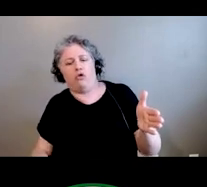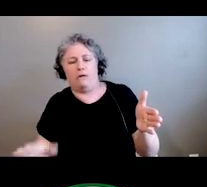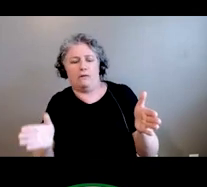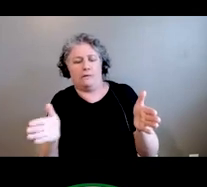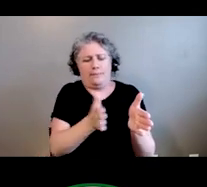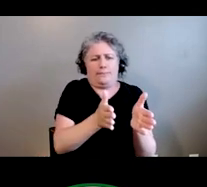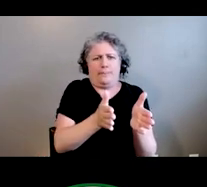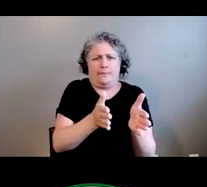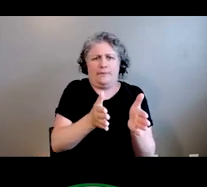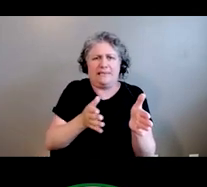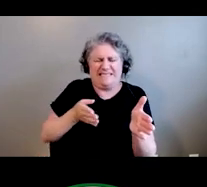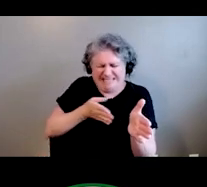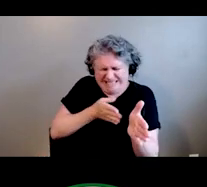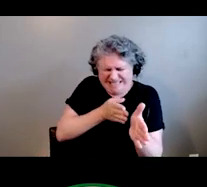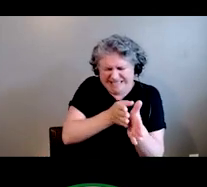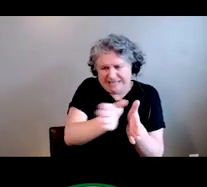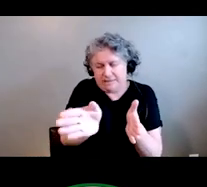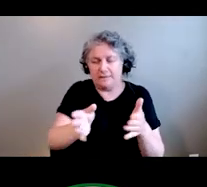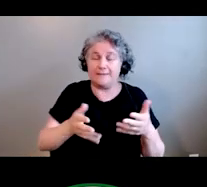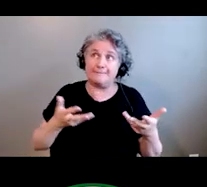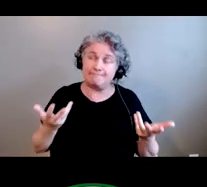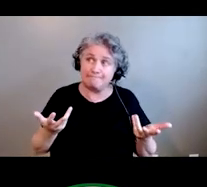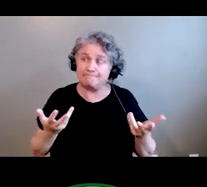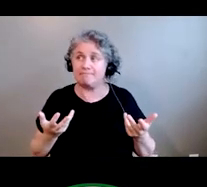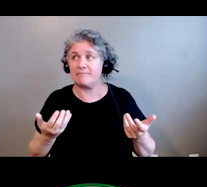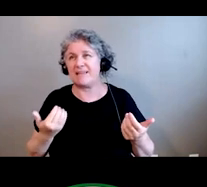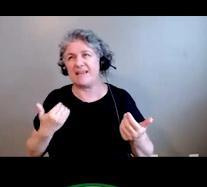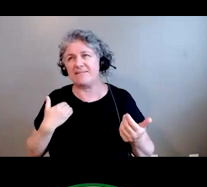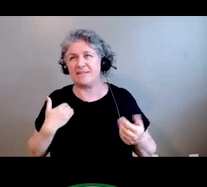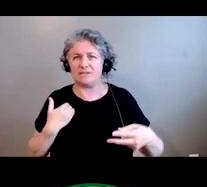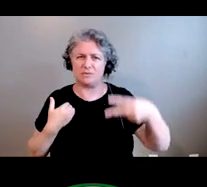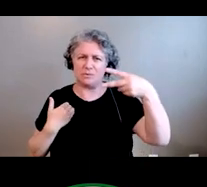an initial cleanup that really is thought to open it publicly.